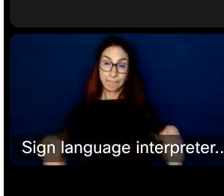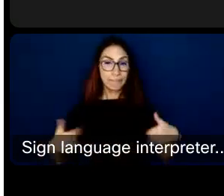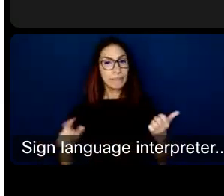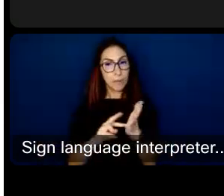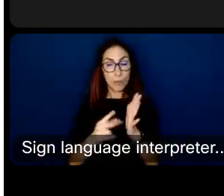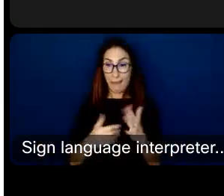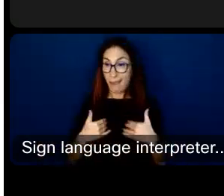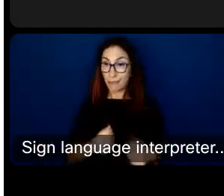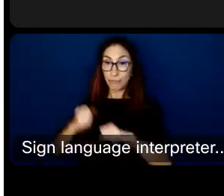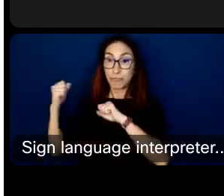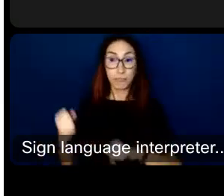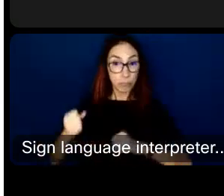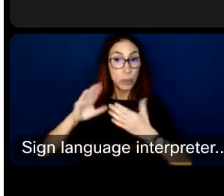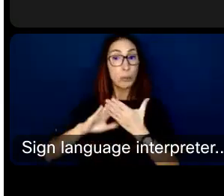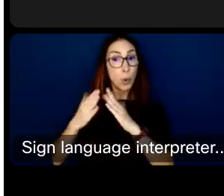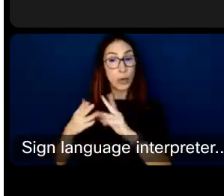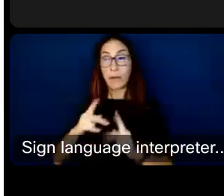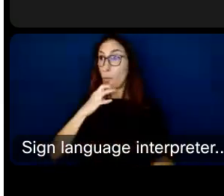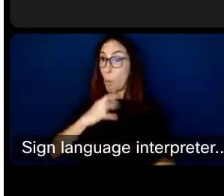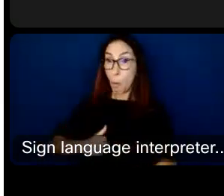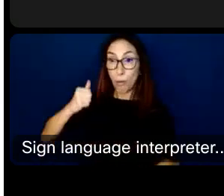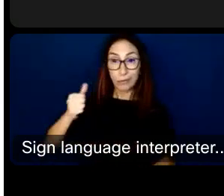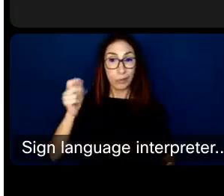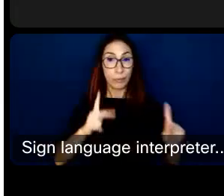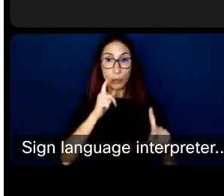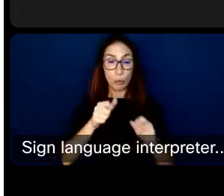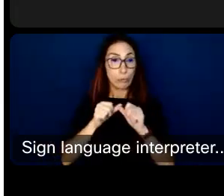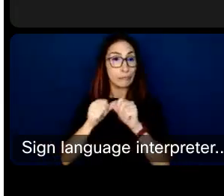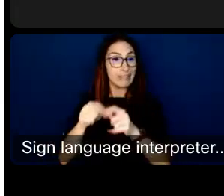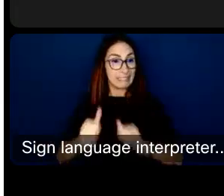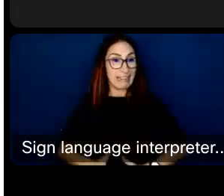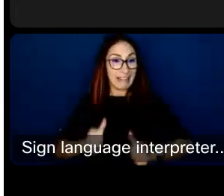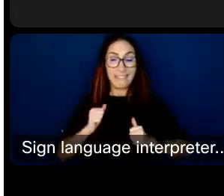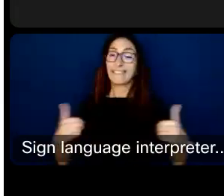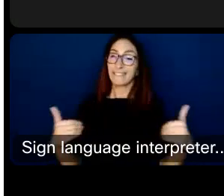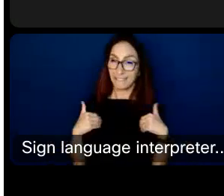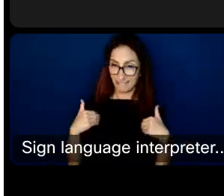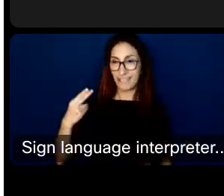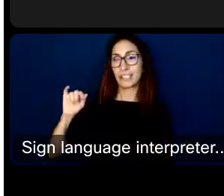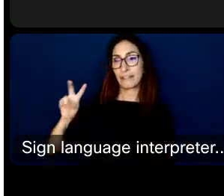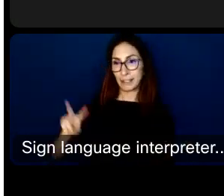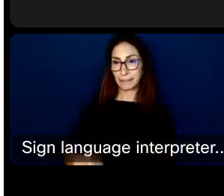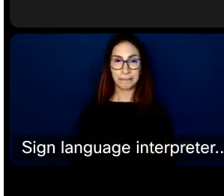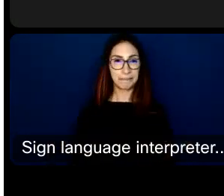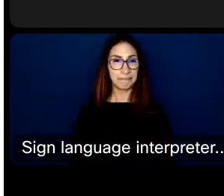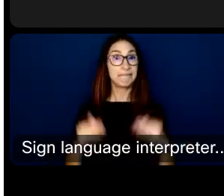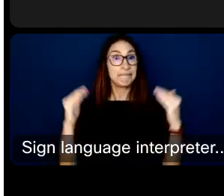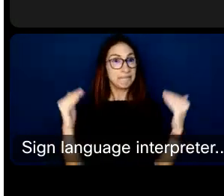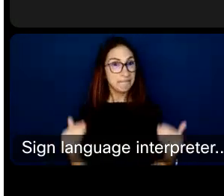older and living with HIV. Next slide please. So, I want to talk